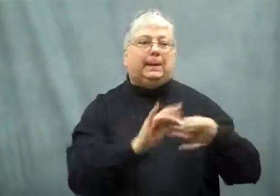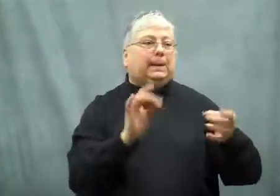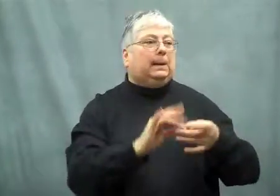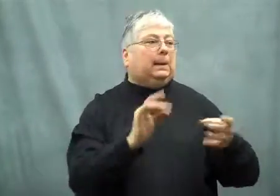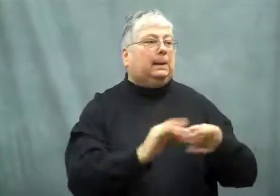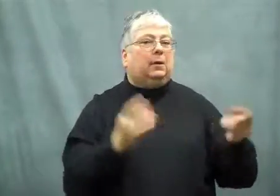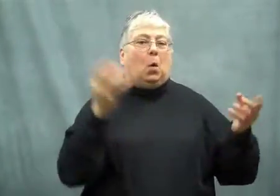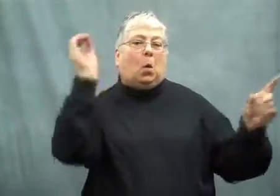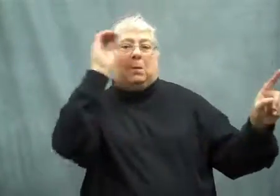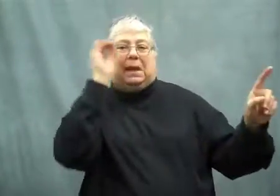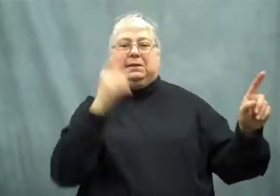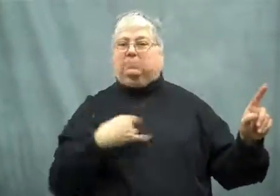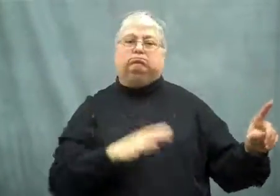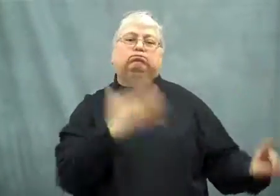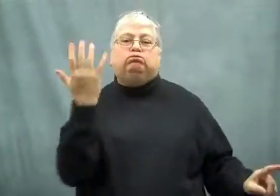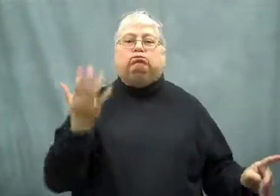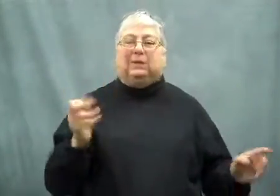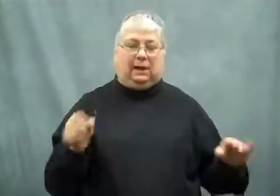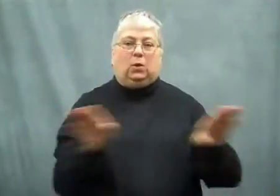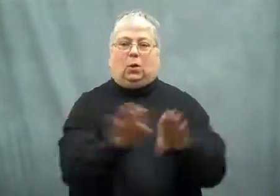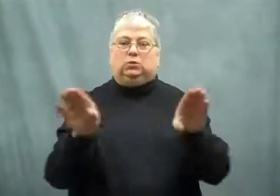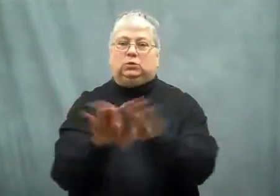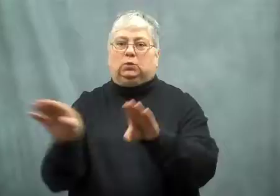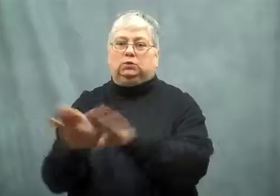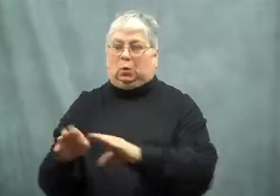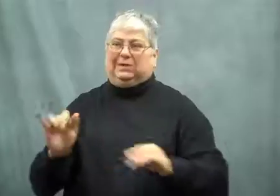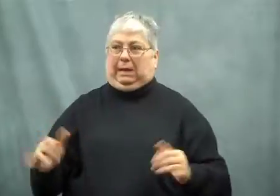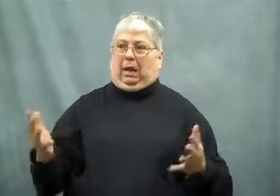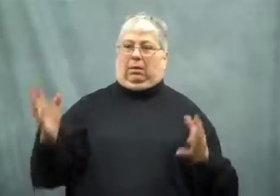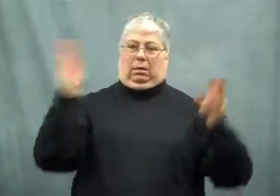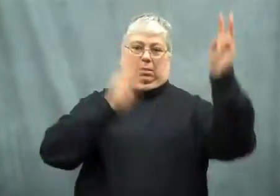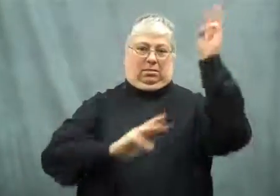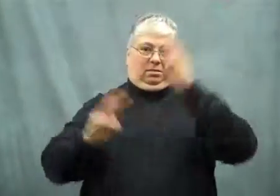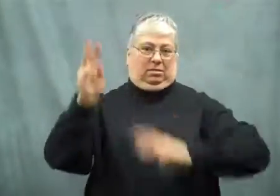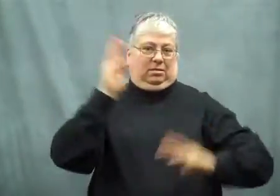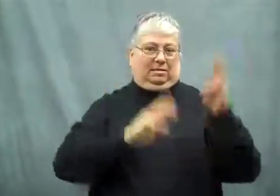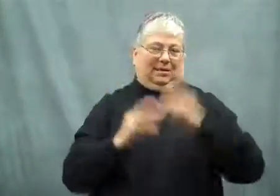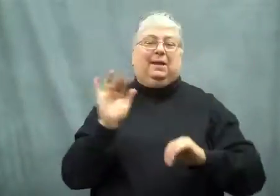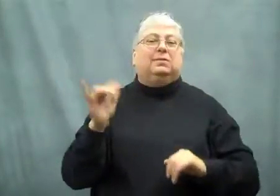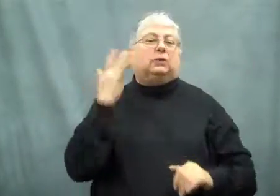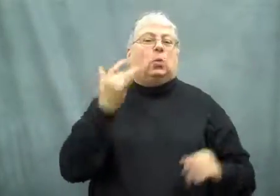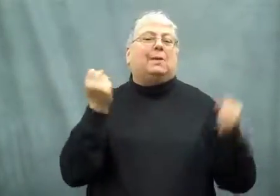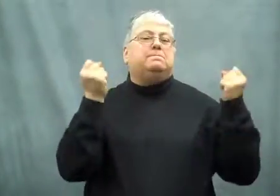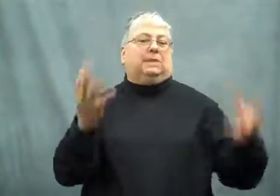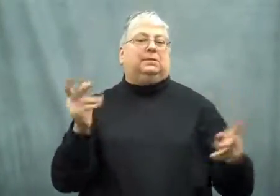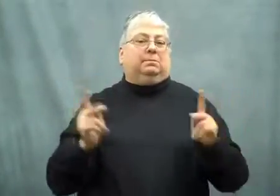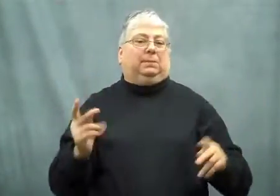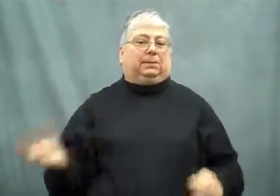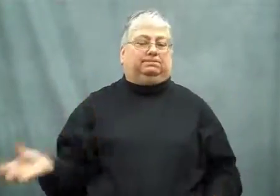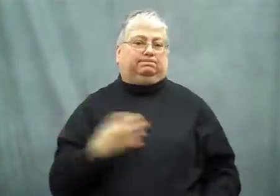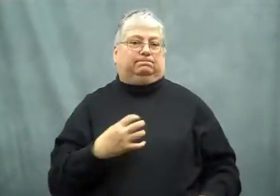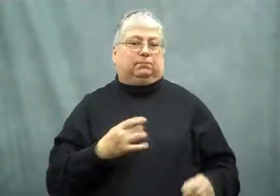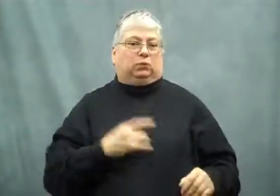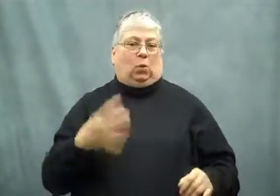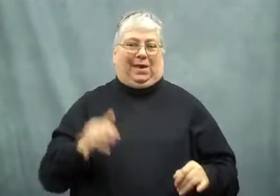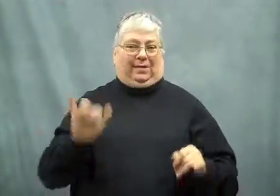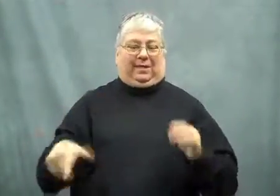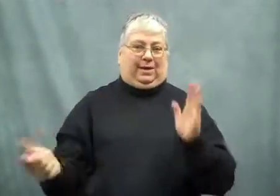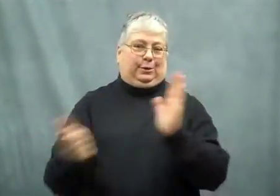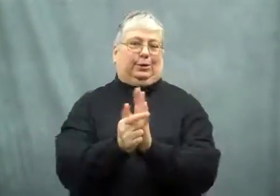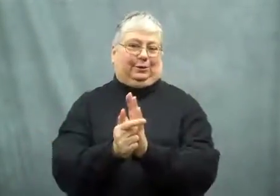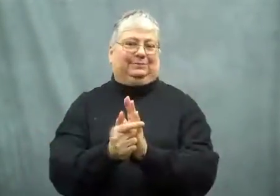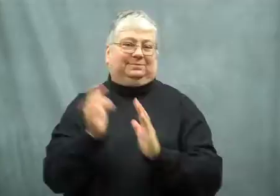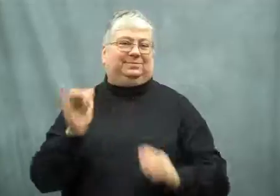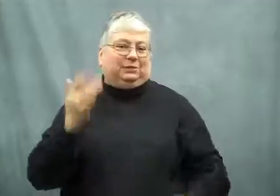or not like the opinion expressed on the site, and have it shut down. That could snowball.